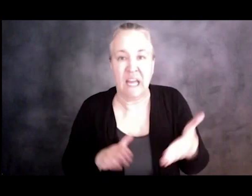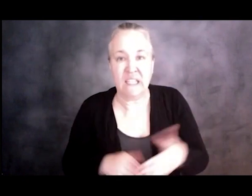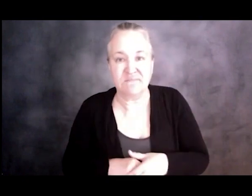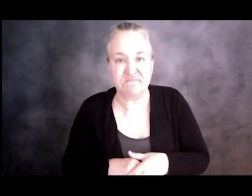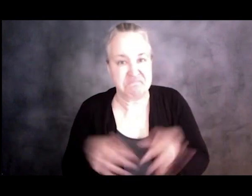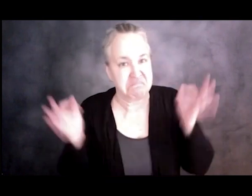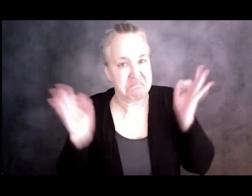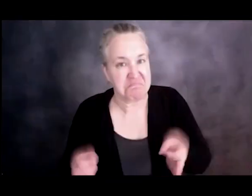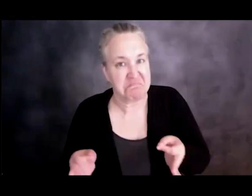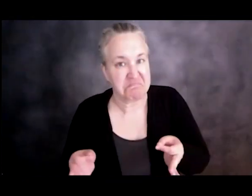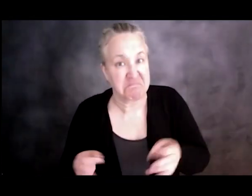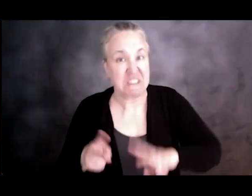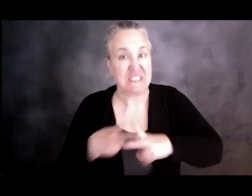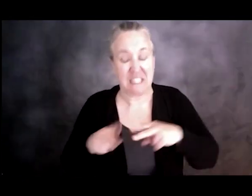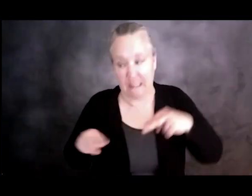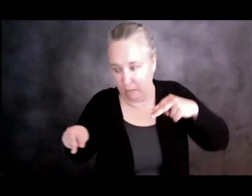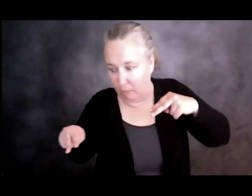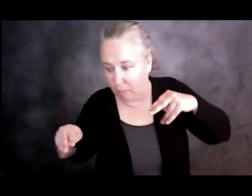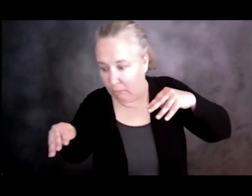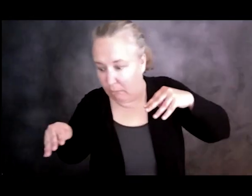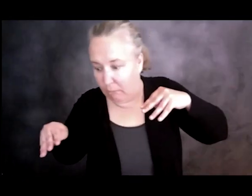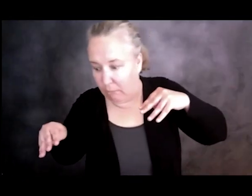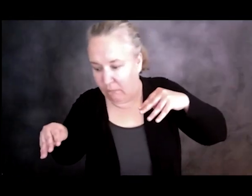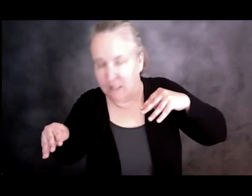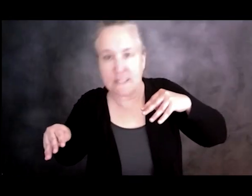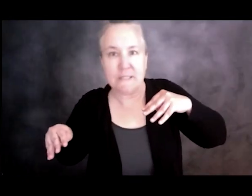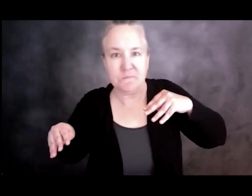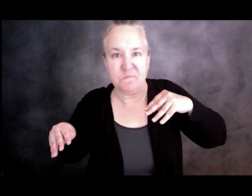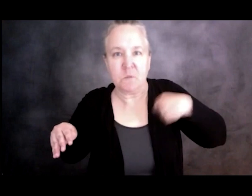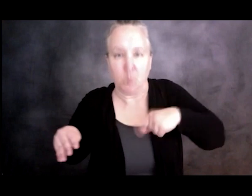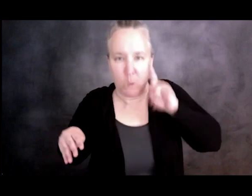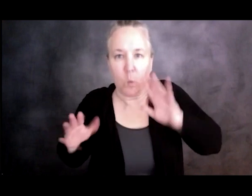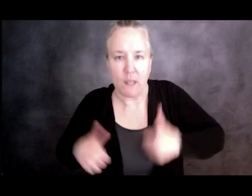And the second was that we would almost certainly live.